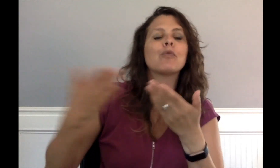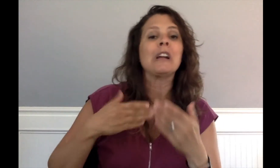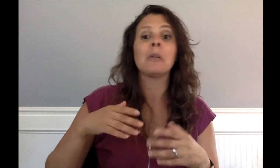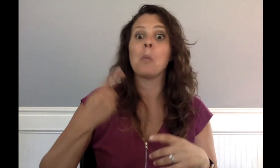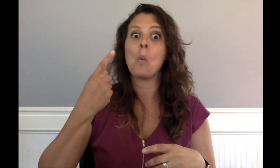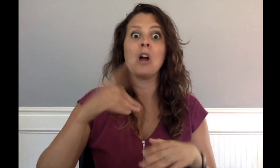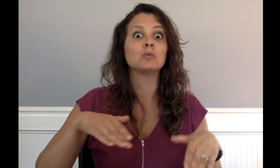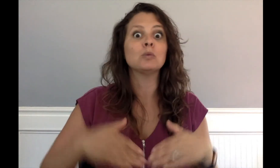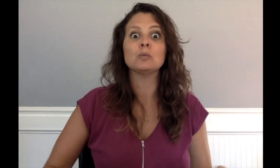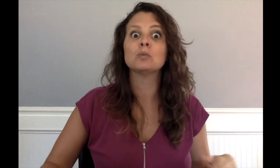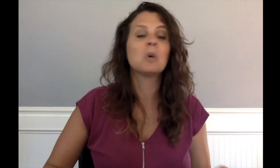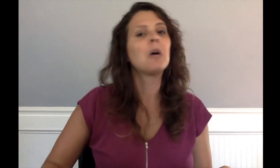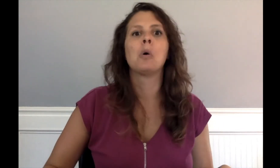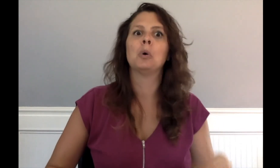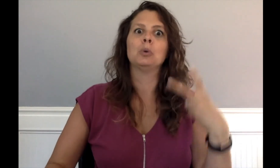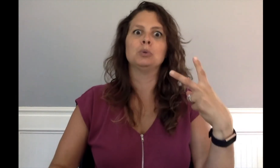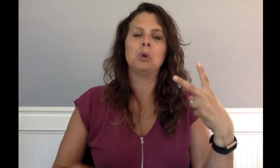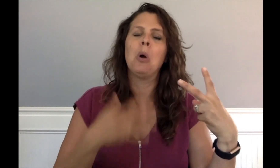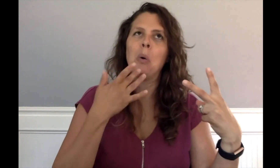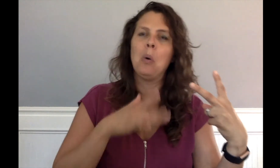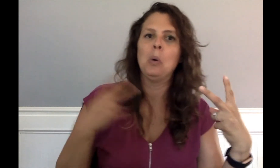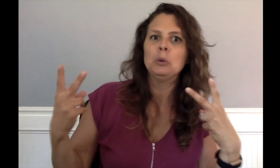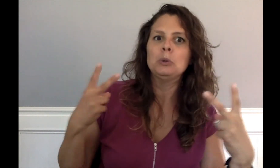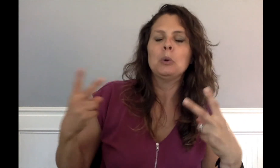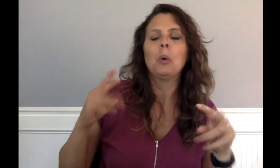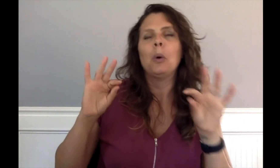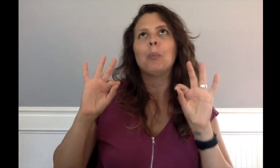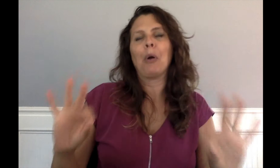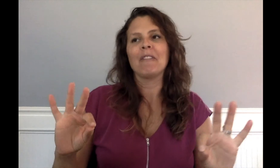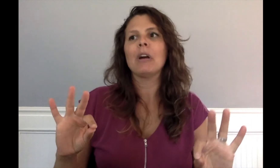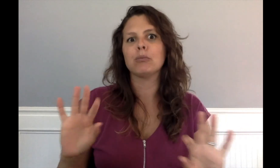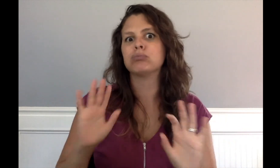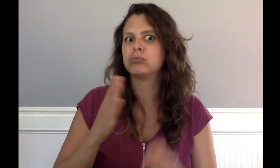brought an extra bathing suit.